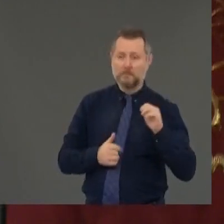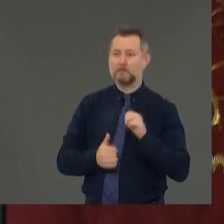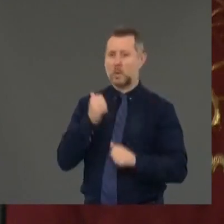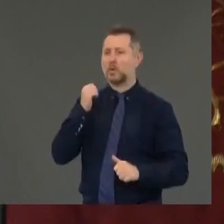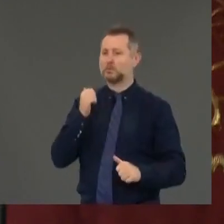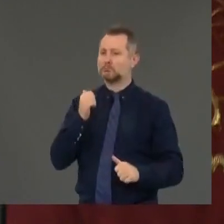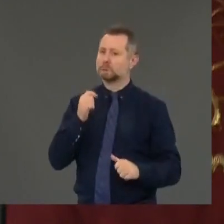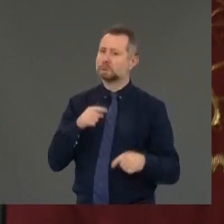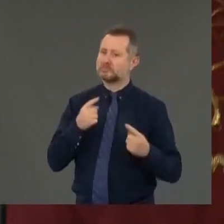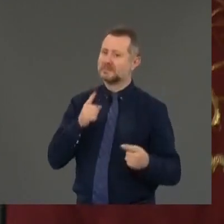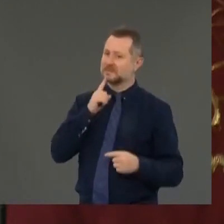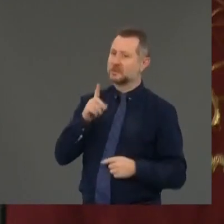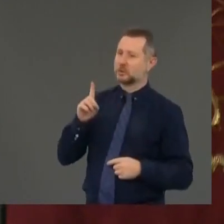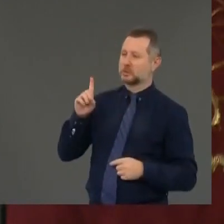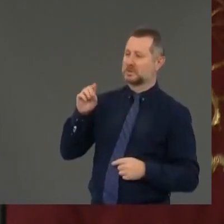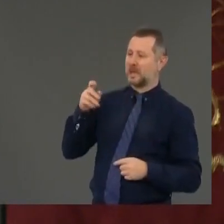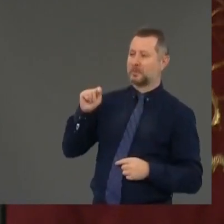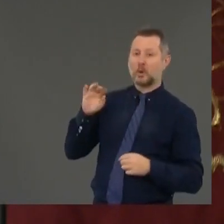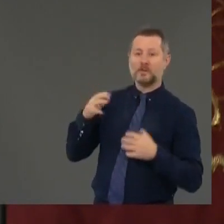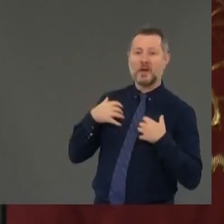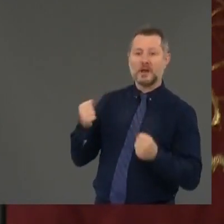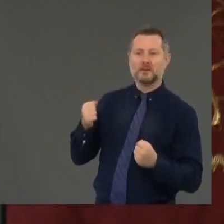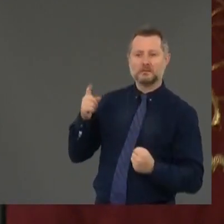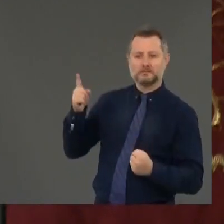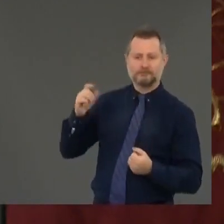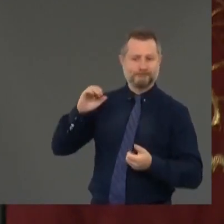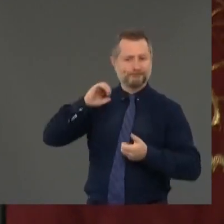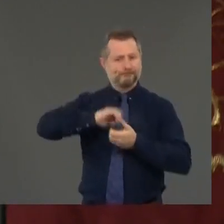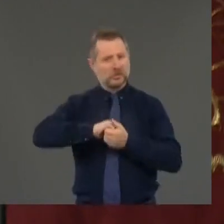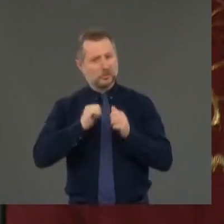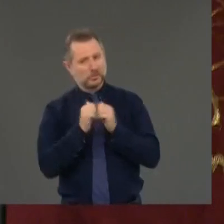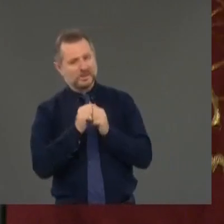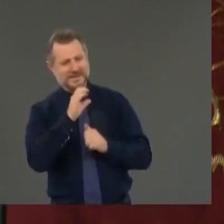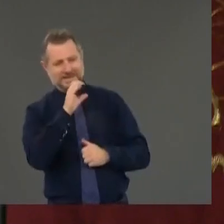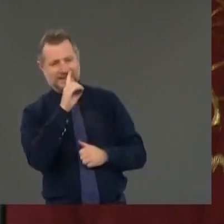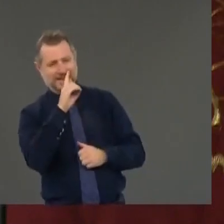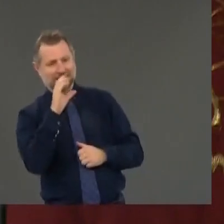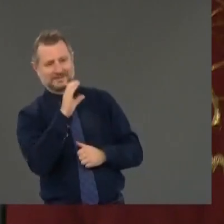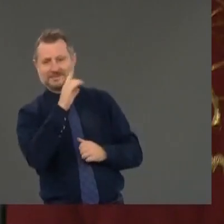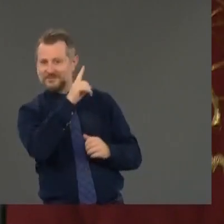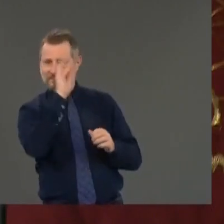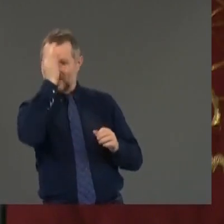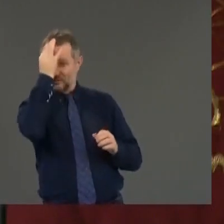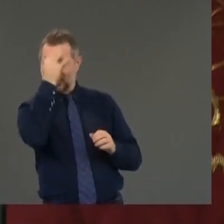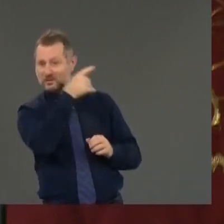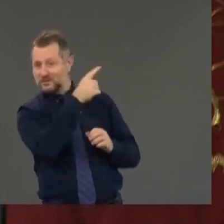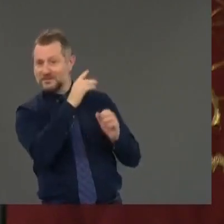FURTHER MORE, THE DRKTIVE THAT CAME OUT IS NOT AN EXECUTIVE